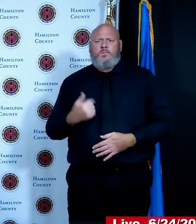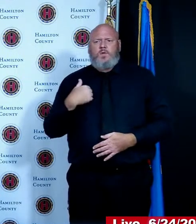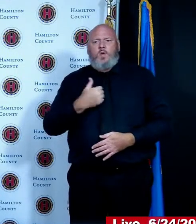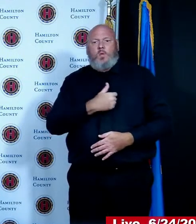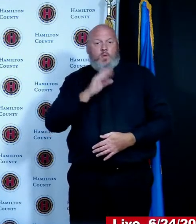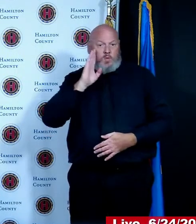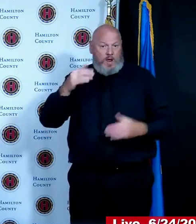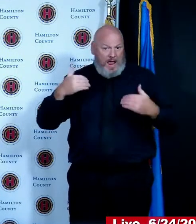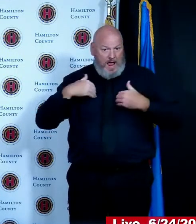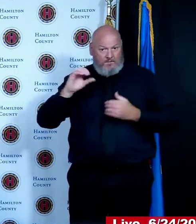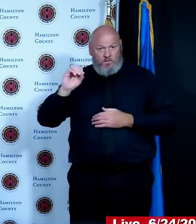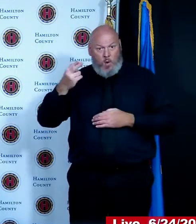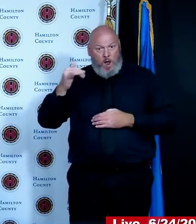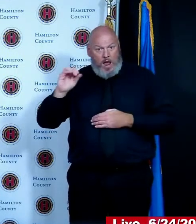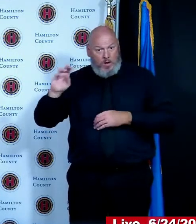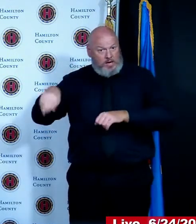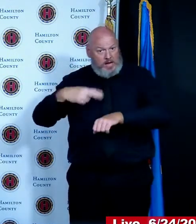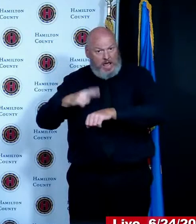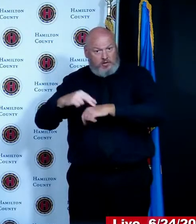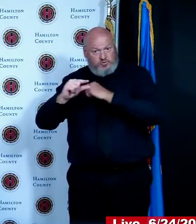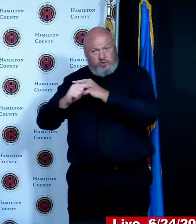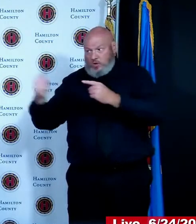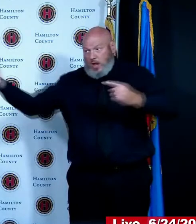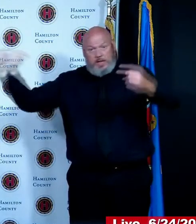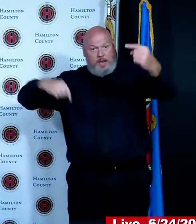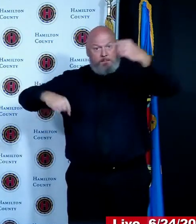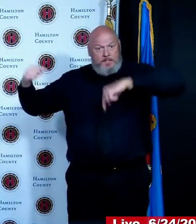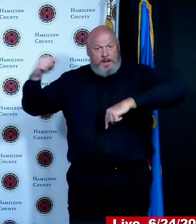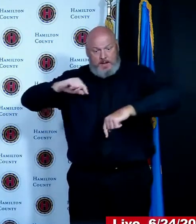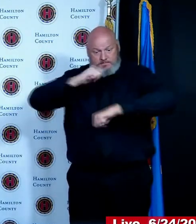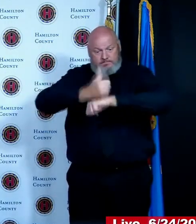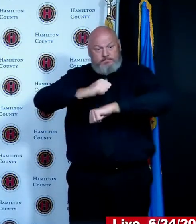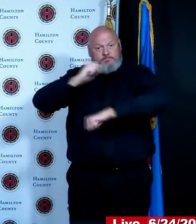running next week for probably a couple of weeks the county testing will then